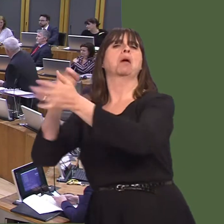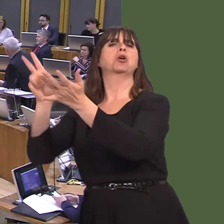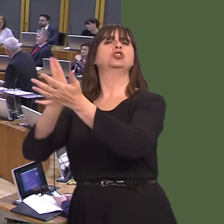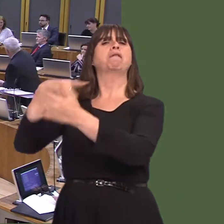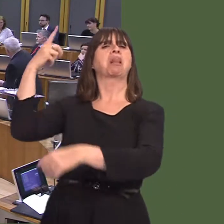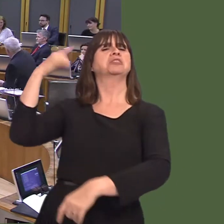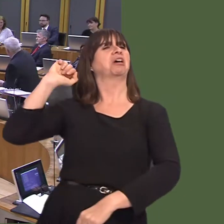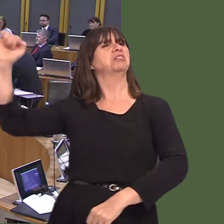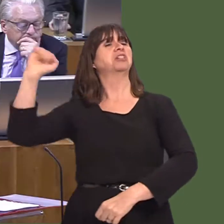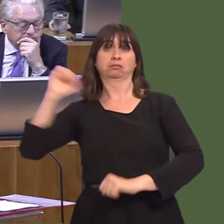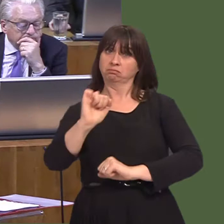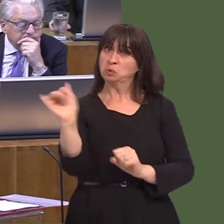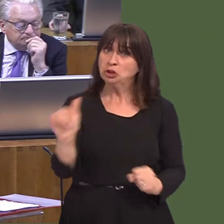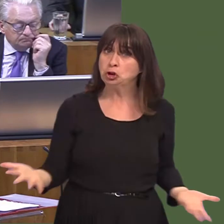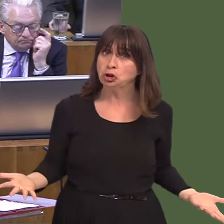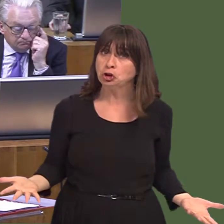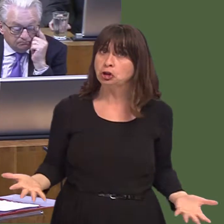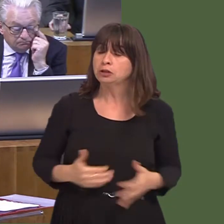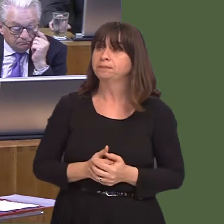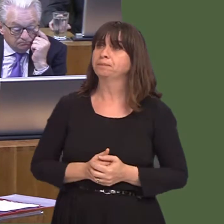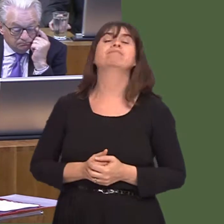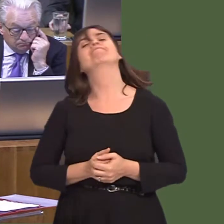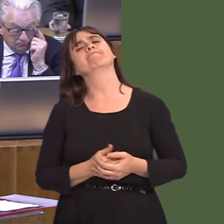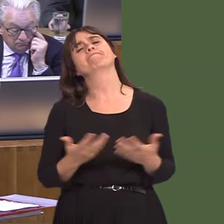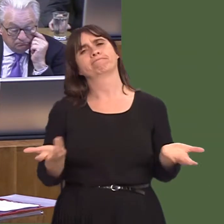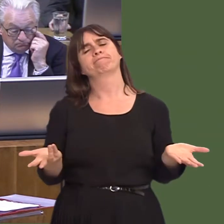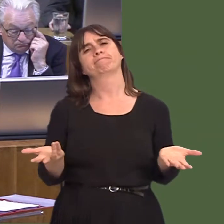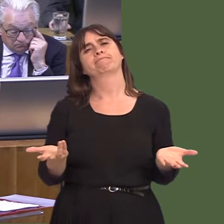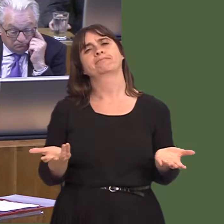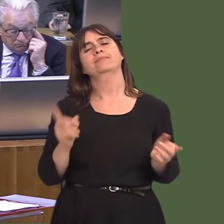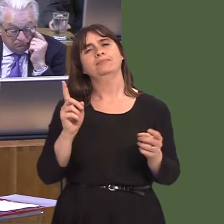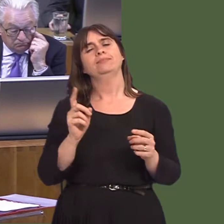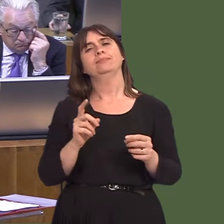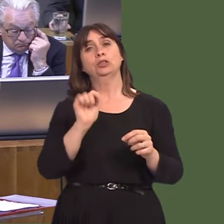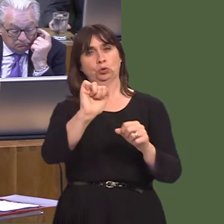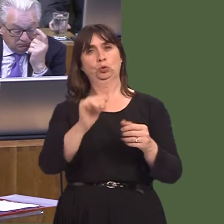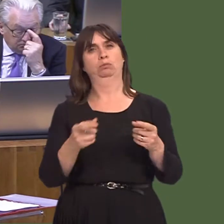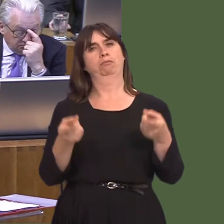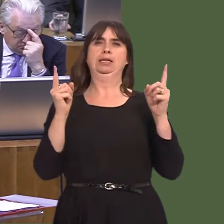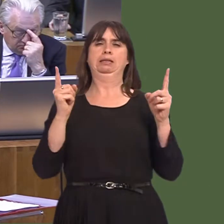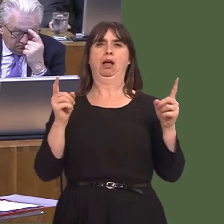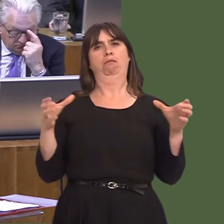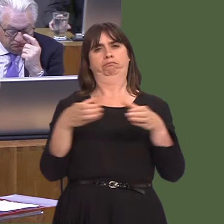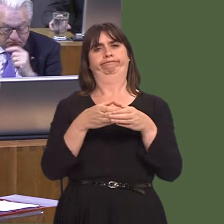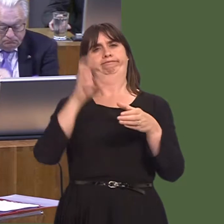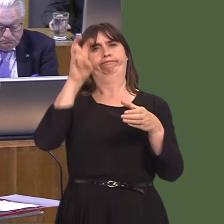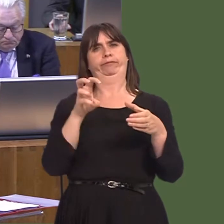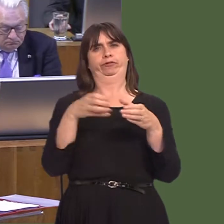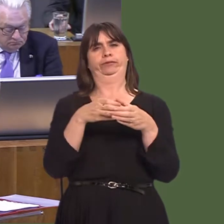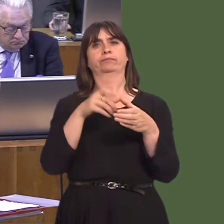Carwyn Jones AM: Let's look at this very carefully. The leader of Plaid Cymru represents a party that wants to see an independent Walesó